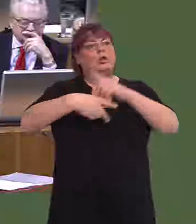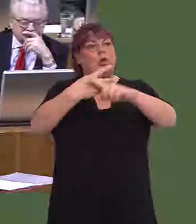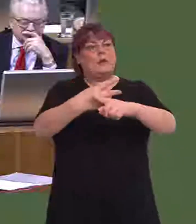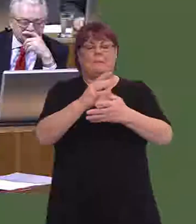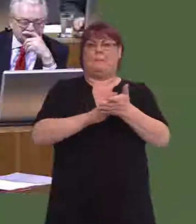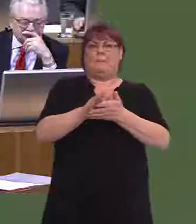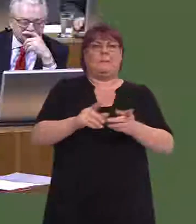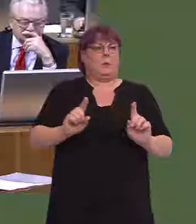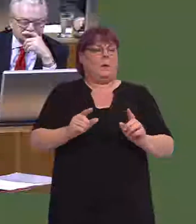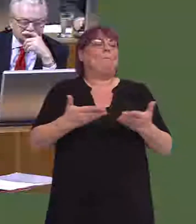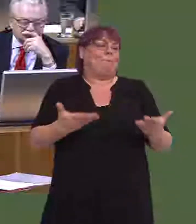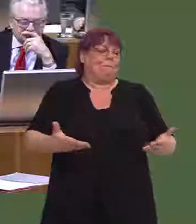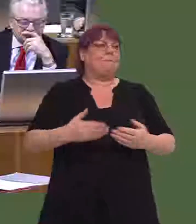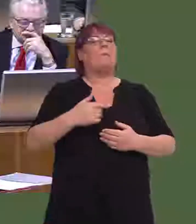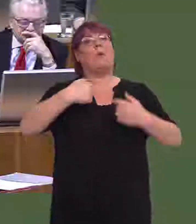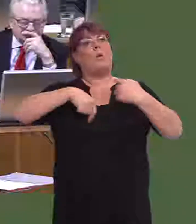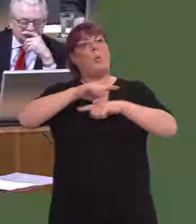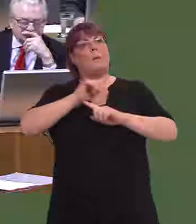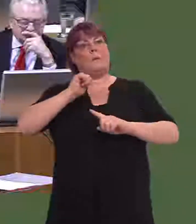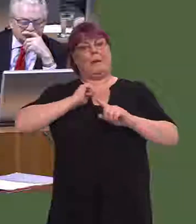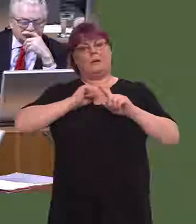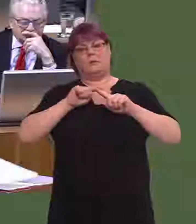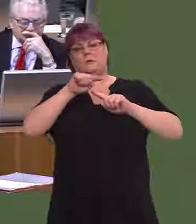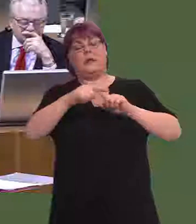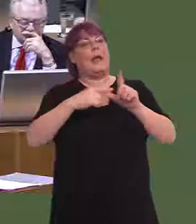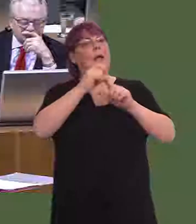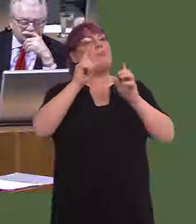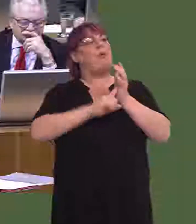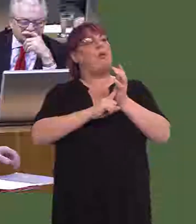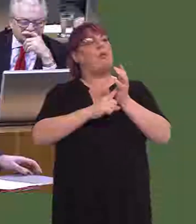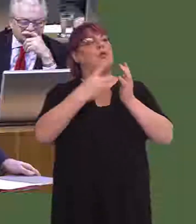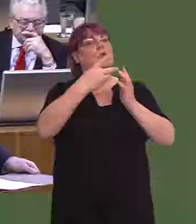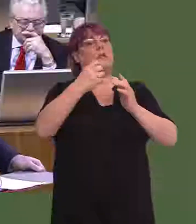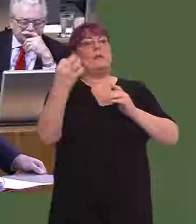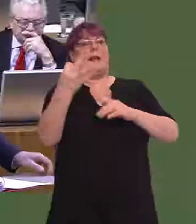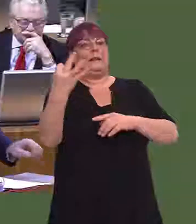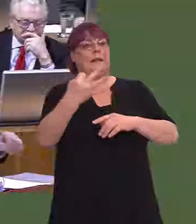Well, our expectations are, by April 2018, that there should be a reduction of referral-to-treatment